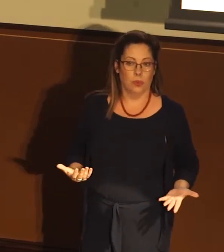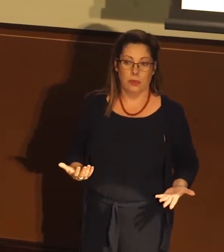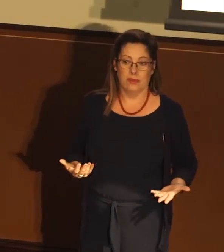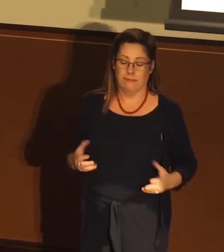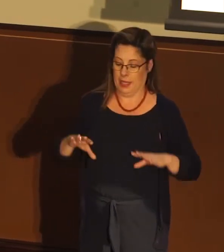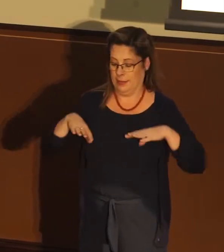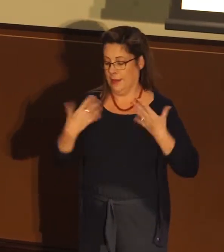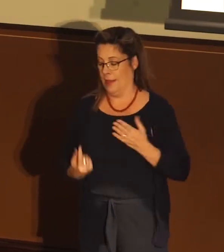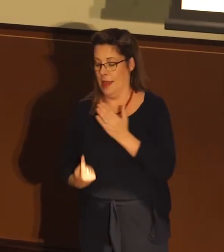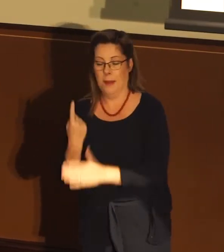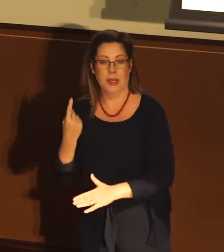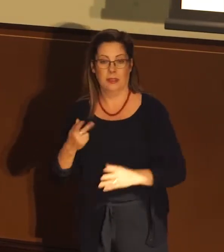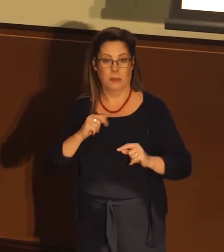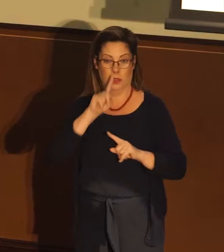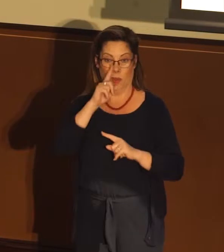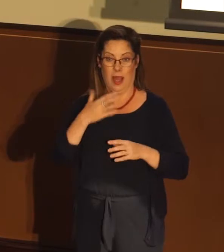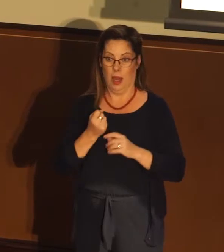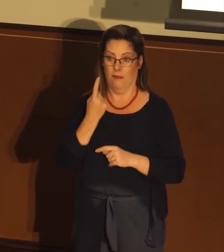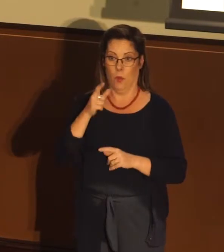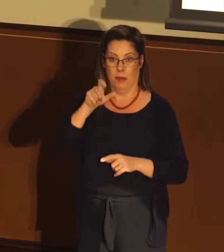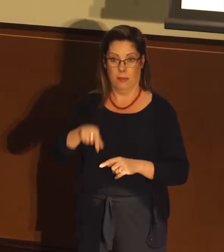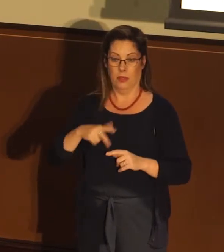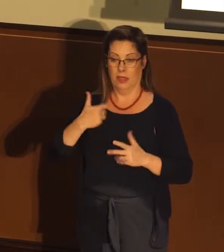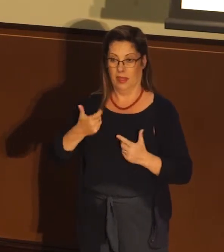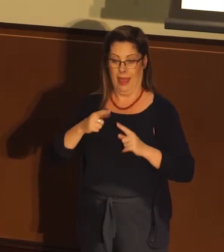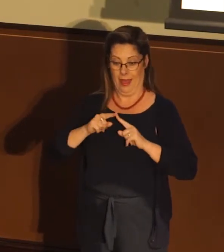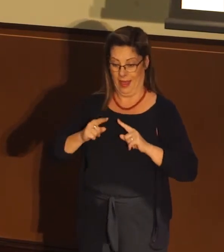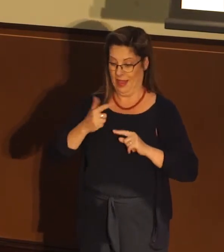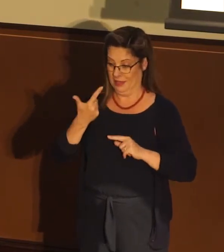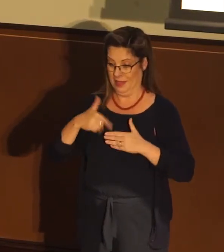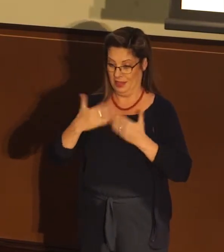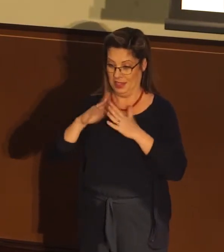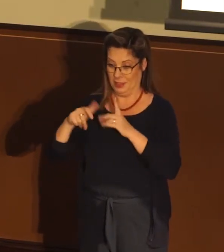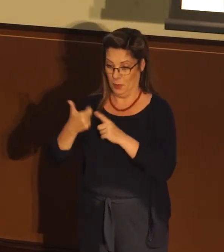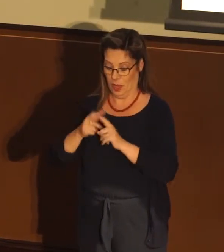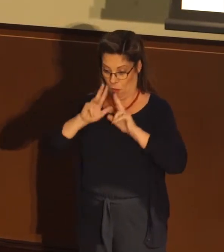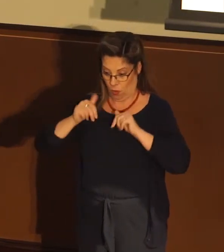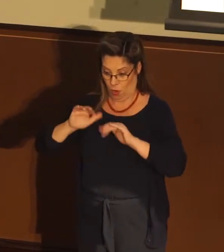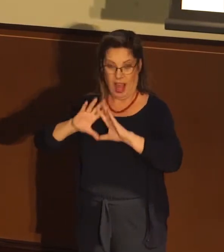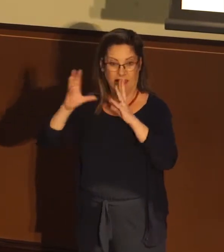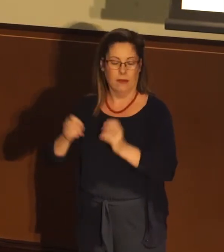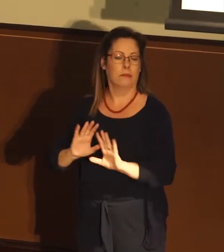It just has to happen, because we can't have one person looking after a particular area all the time. That's for our stores.